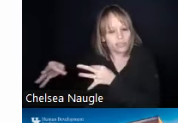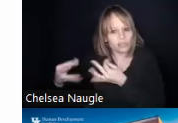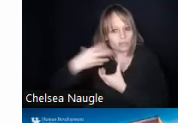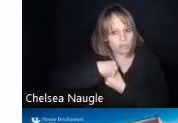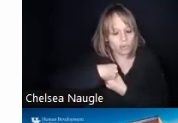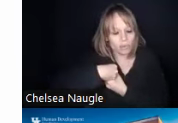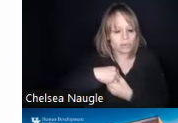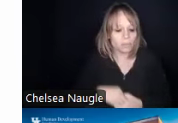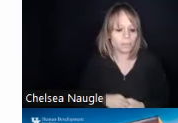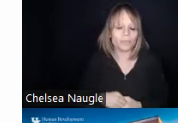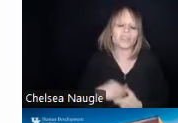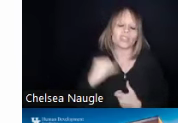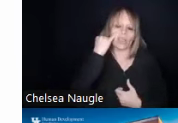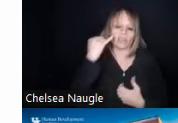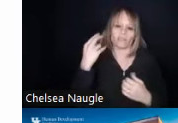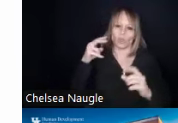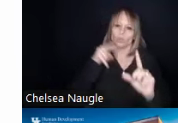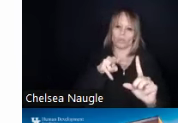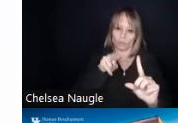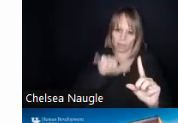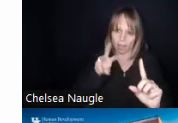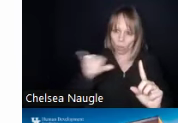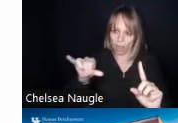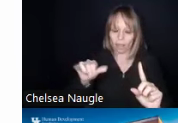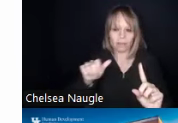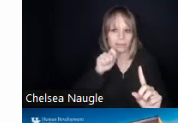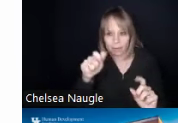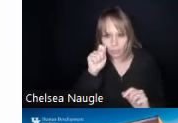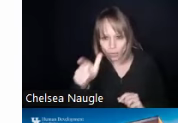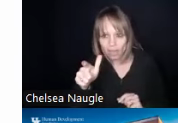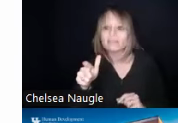look at it that way, it's maybe not so surprising that there's an interaction between self-defense techniques as